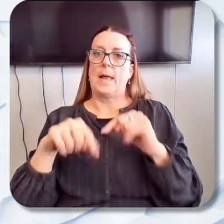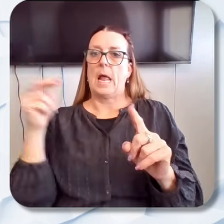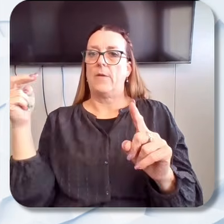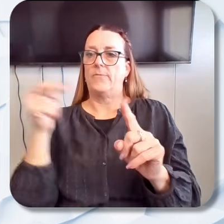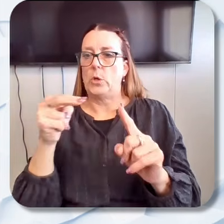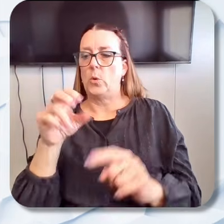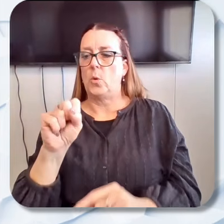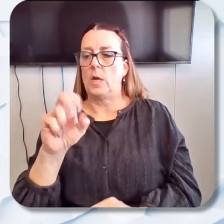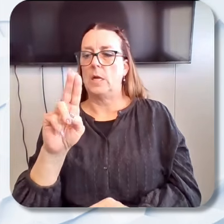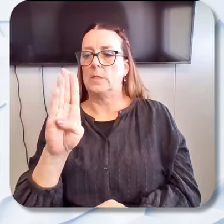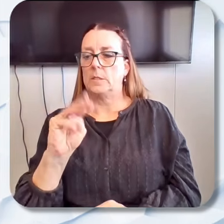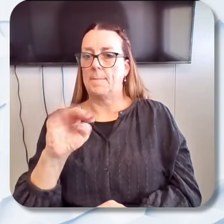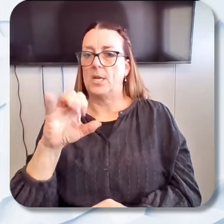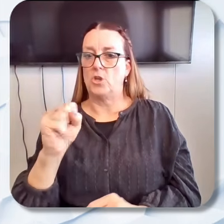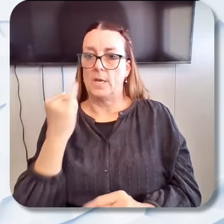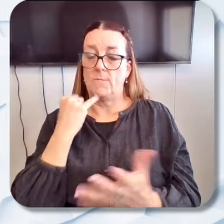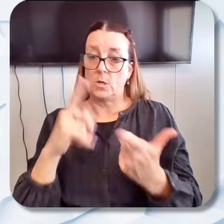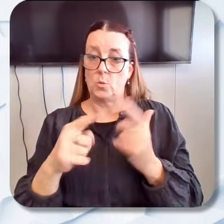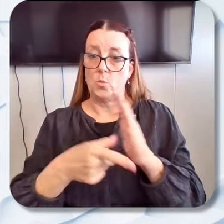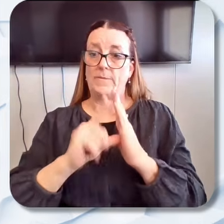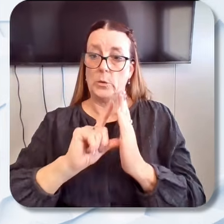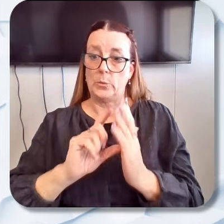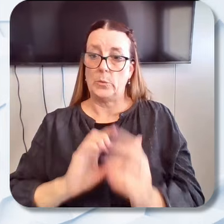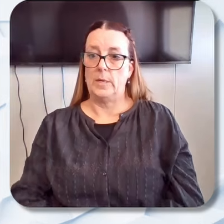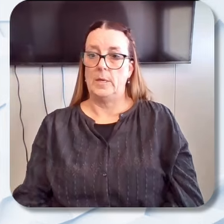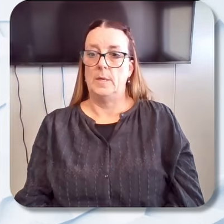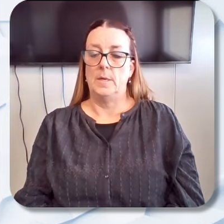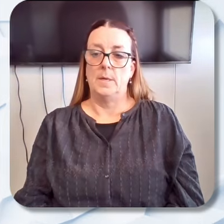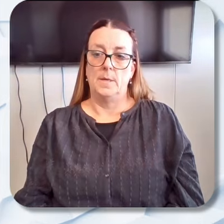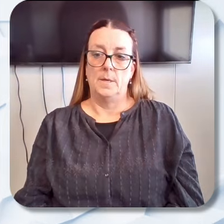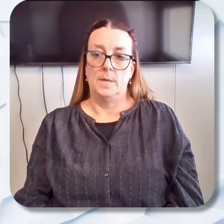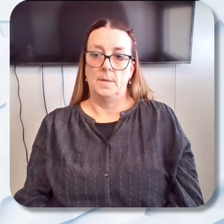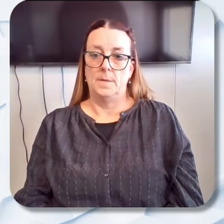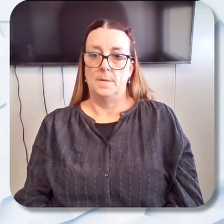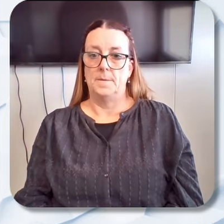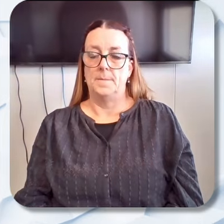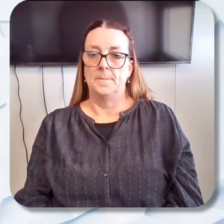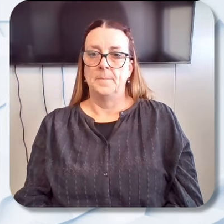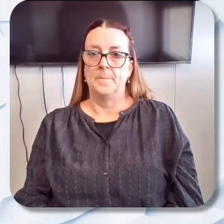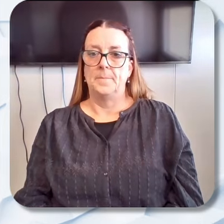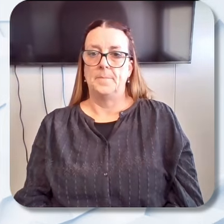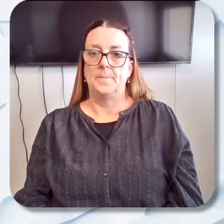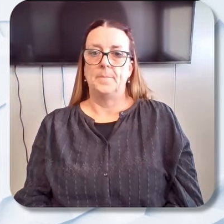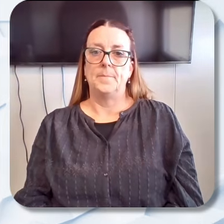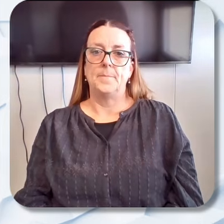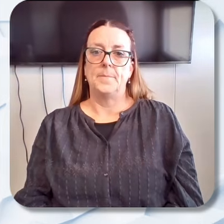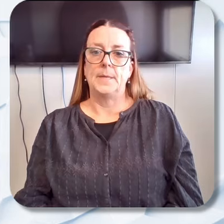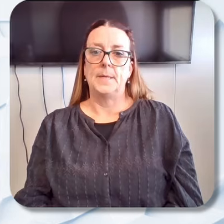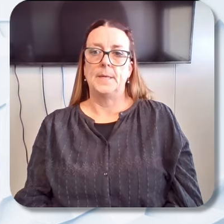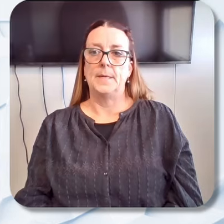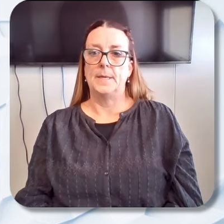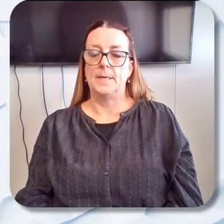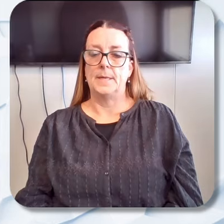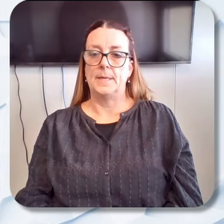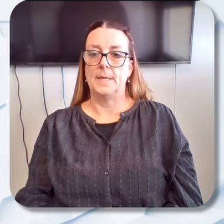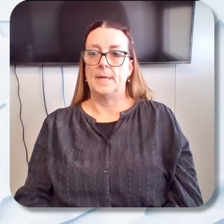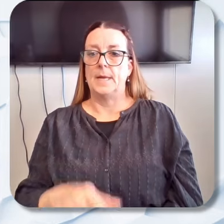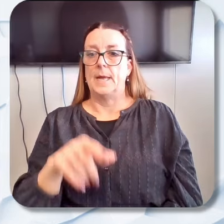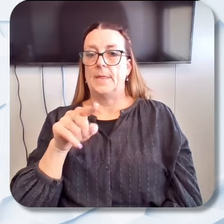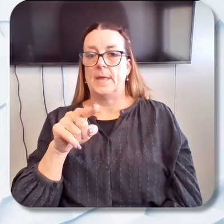See if you want to review it and the user actions link there, it also shows the option